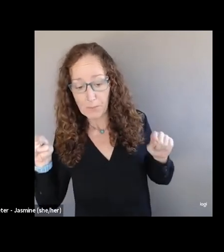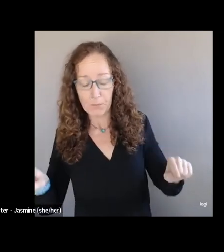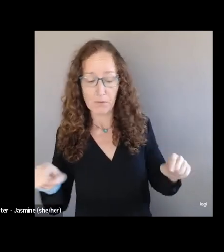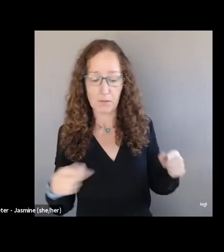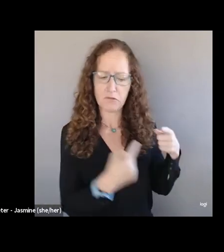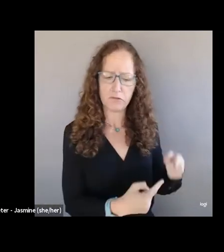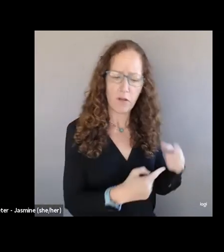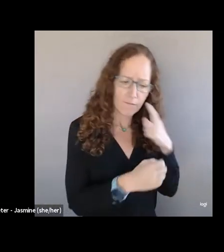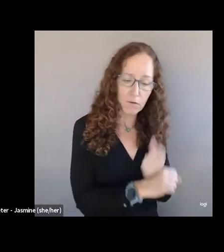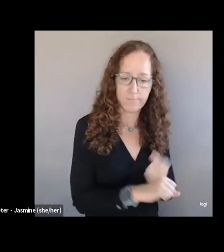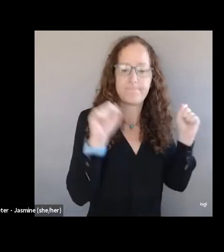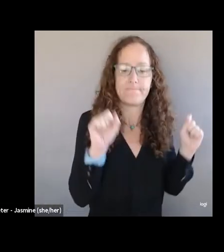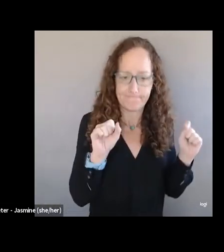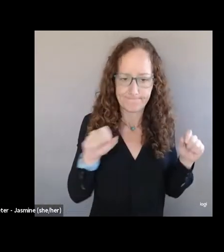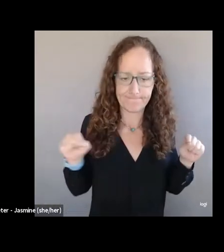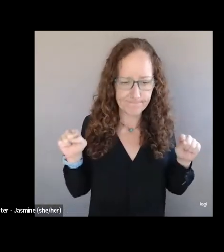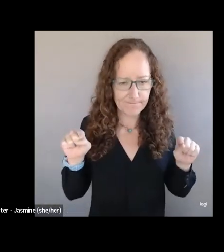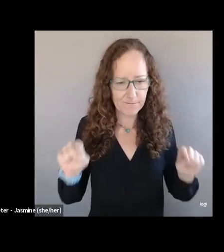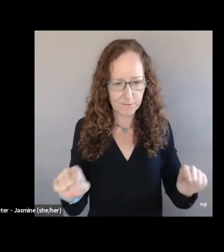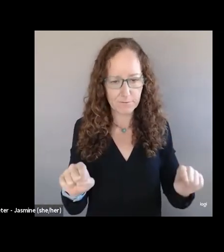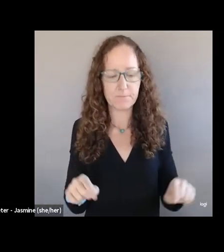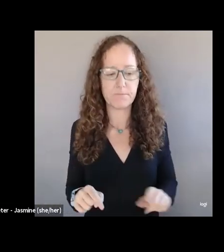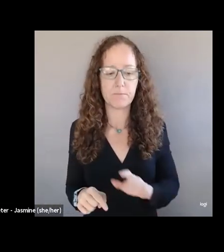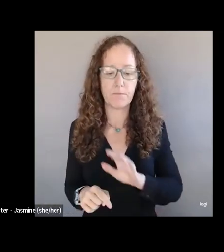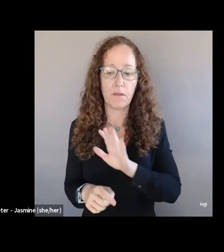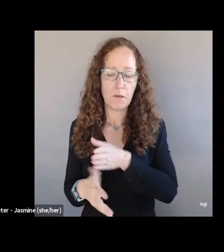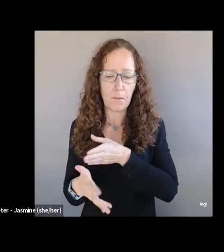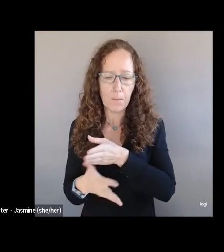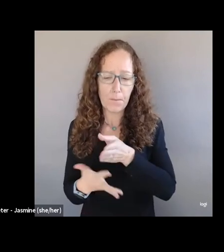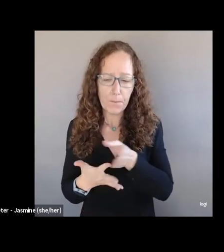transdisciplinary community based researcher, as well as an